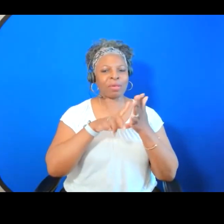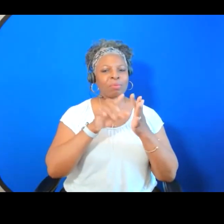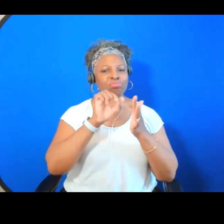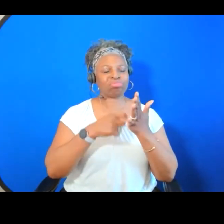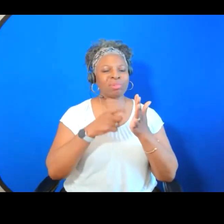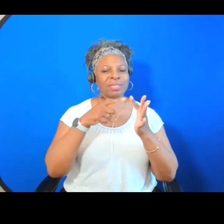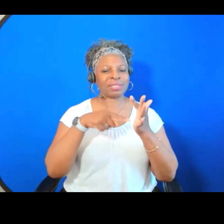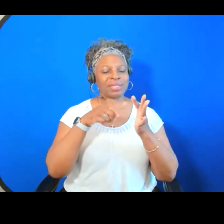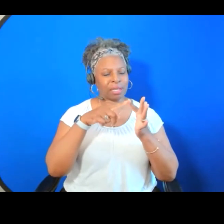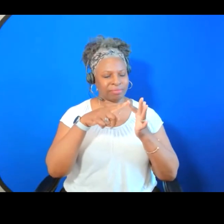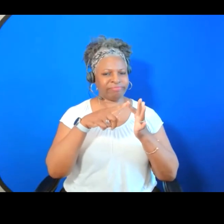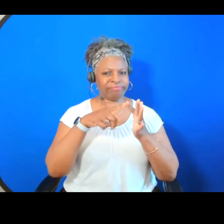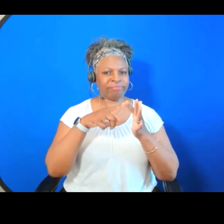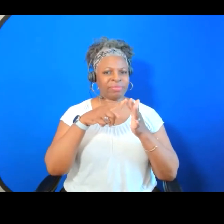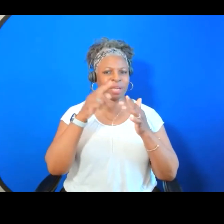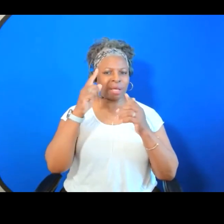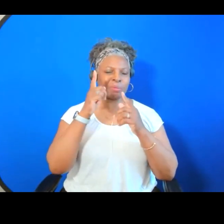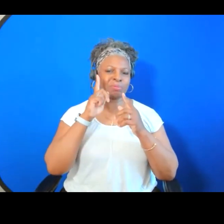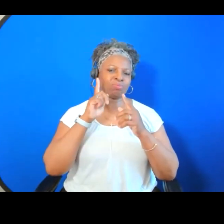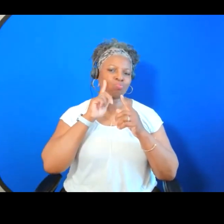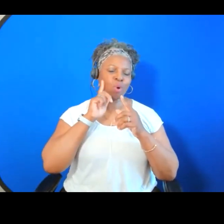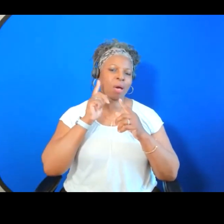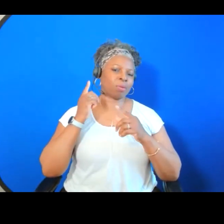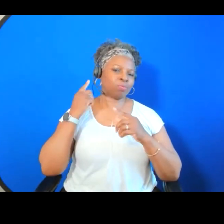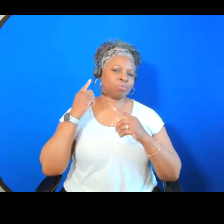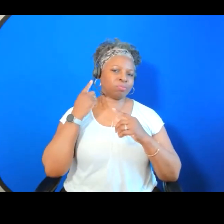And I am a white woman with long curly brown hair,